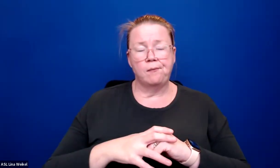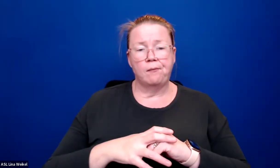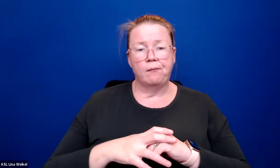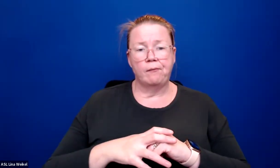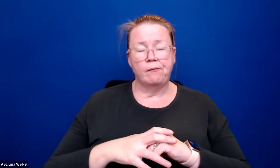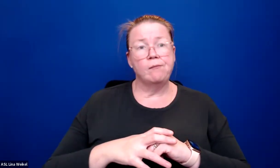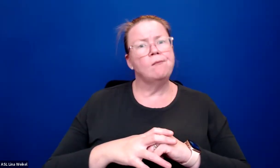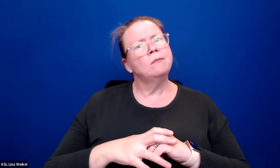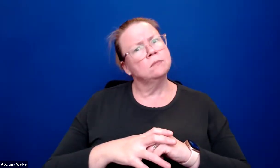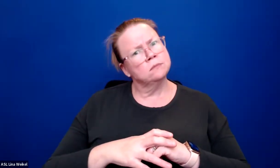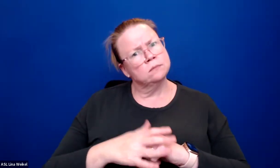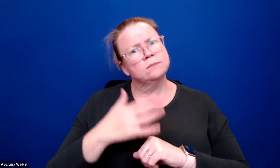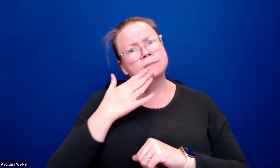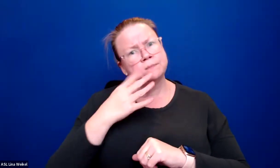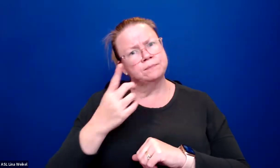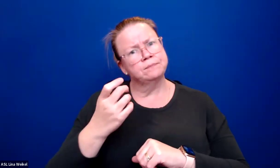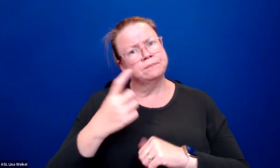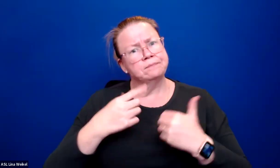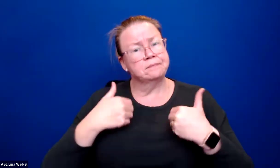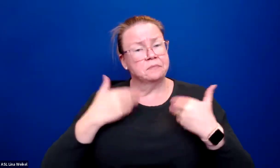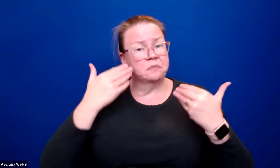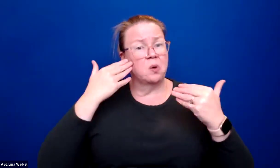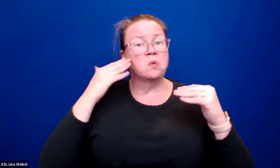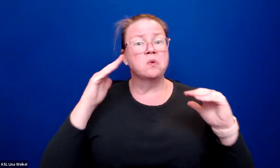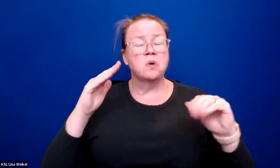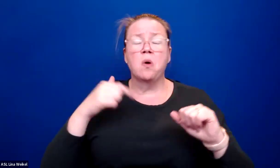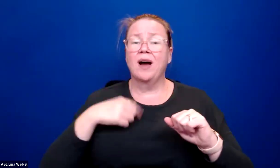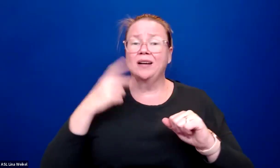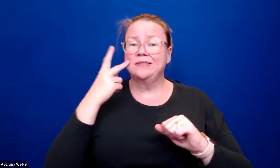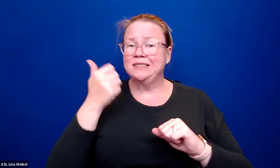Elissa w/ APRIL: That is a great question. I don't know that I've seen anything